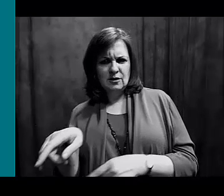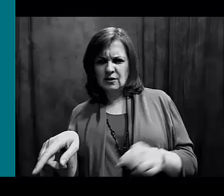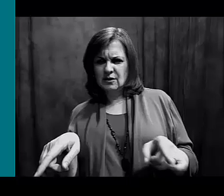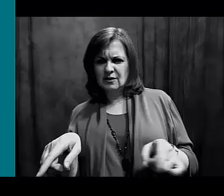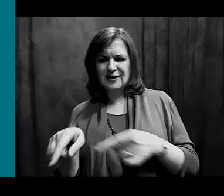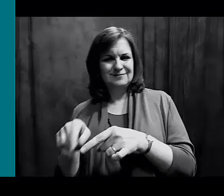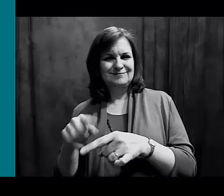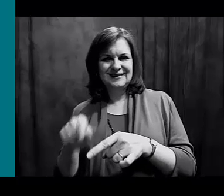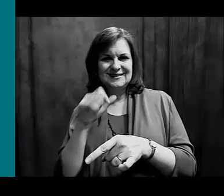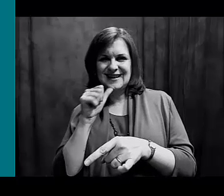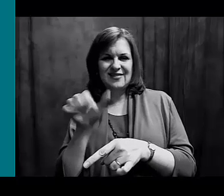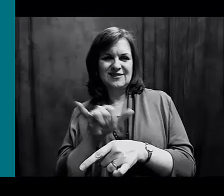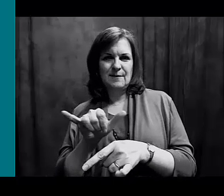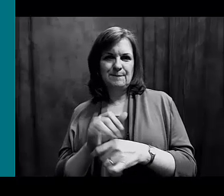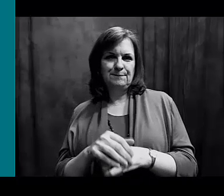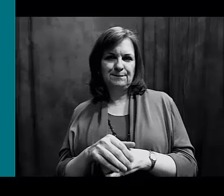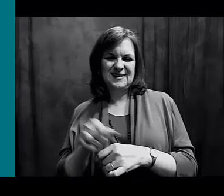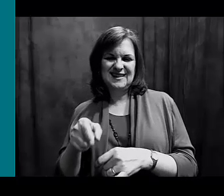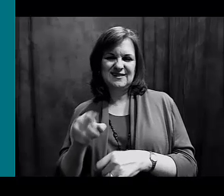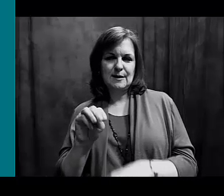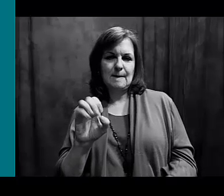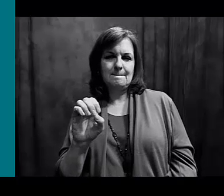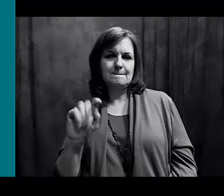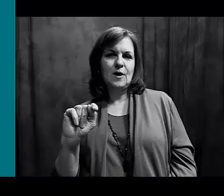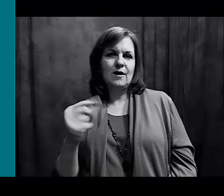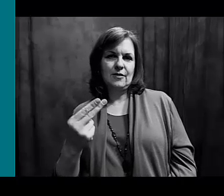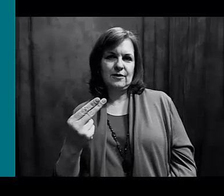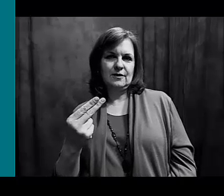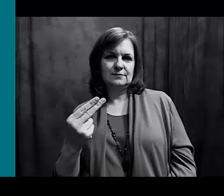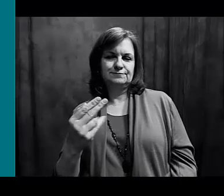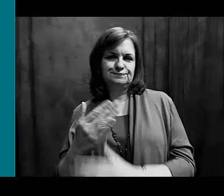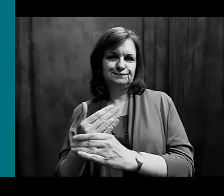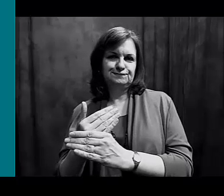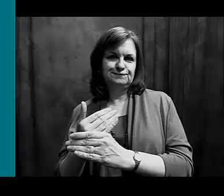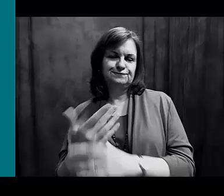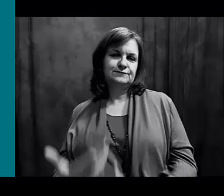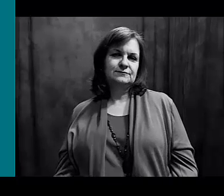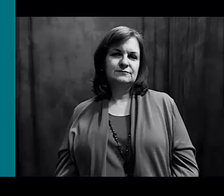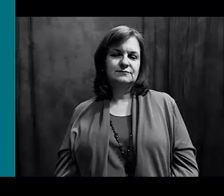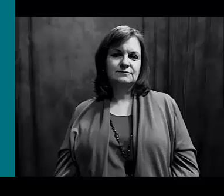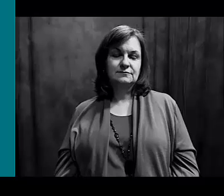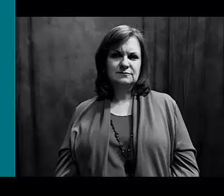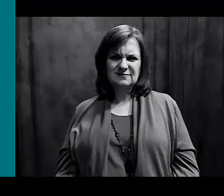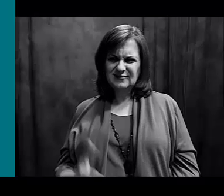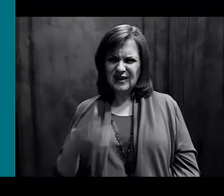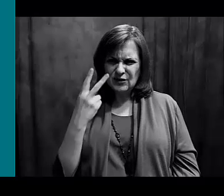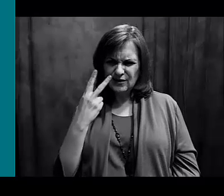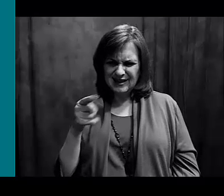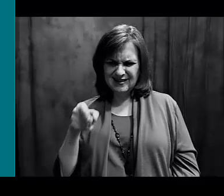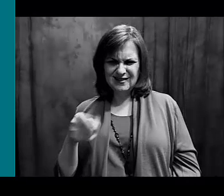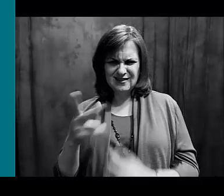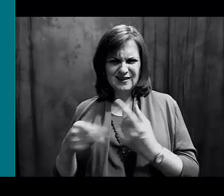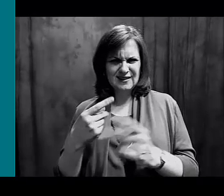but he's not -- he's just a moth so have you ever seen a moth like that?